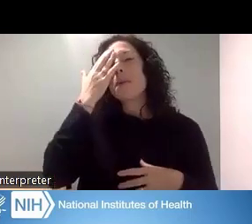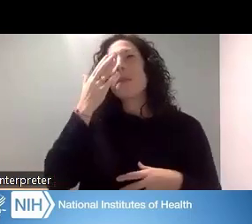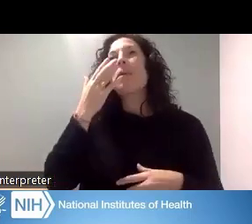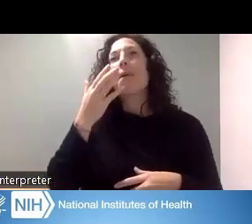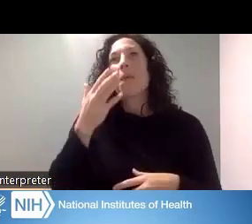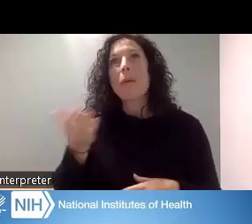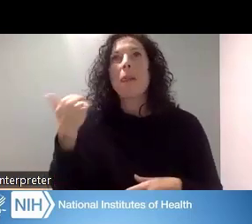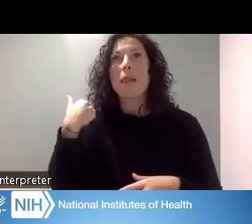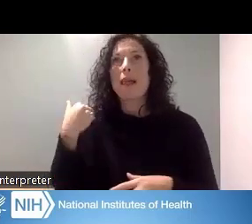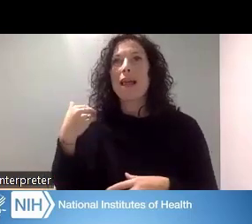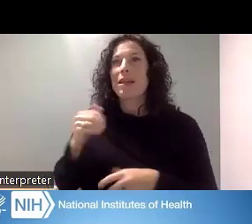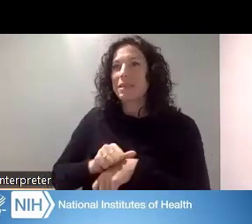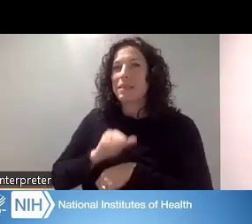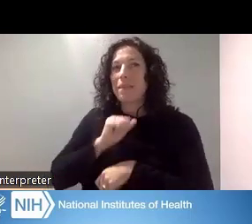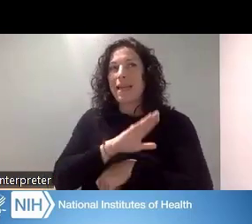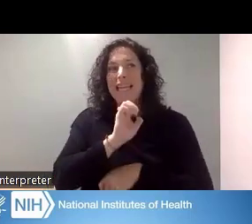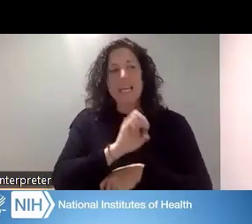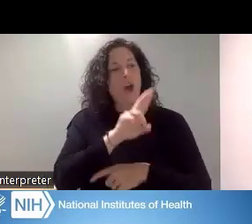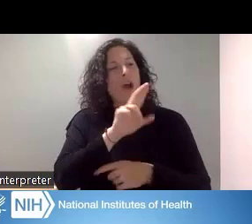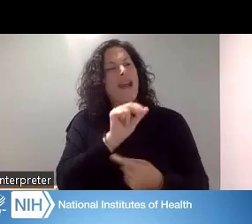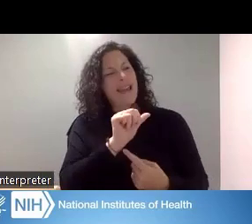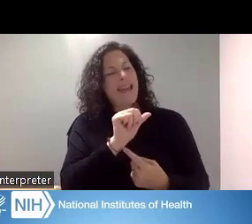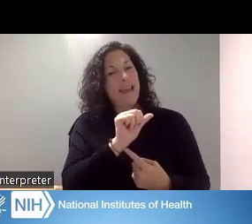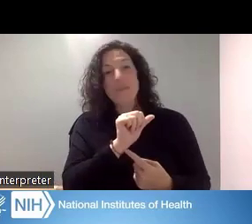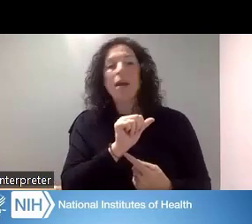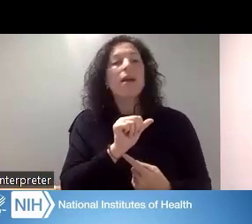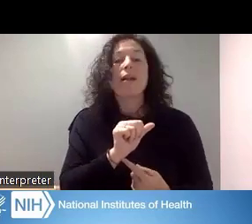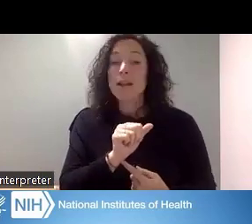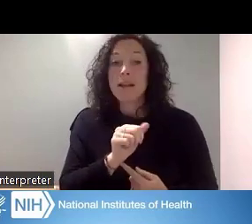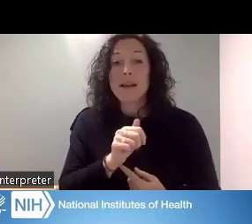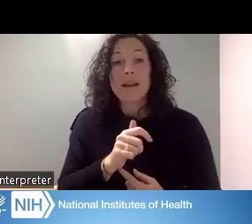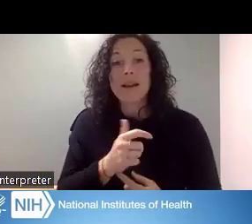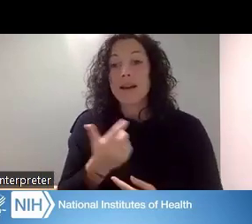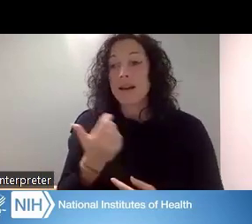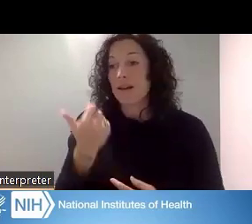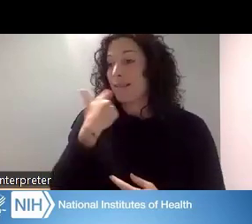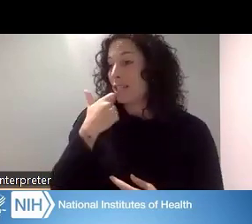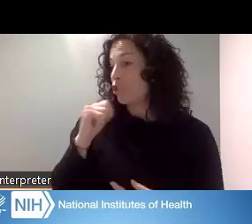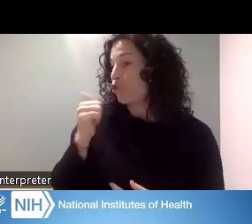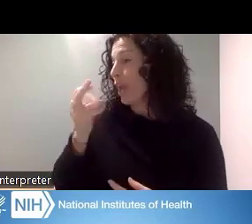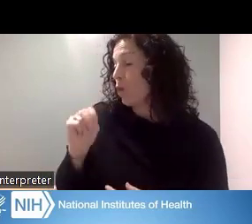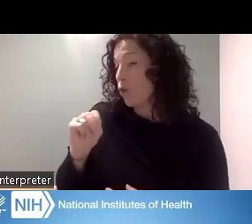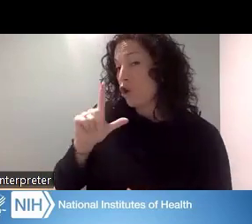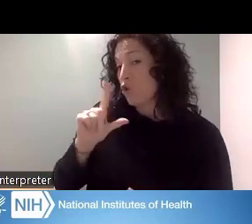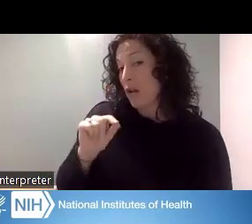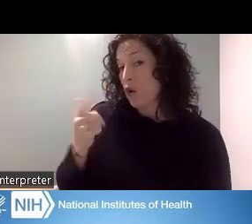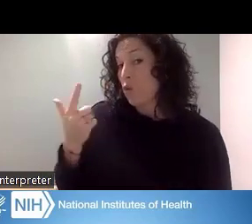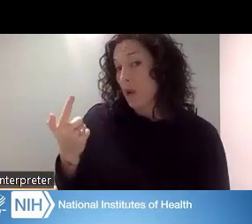eRA Commons, but as of January 2021, the Department of Health and Human Services